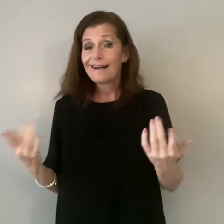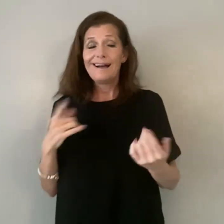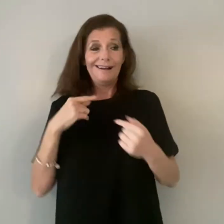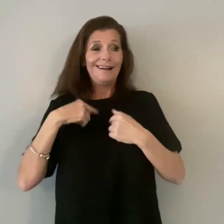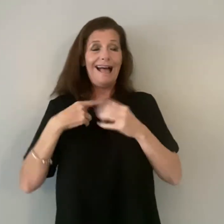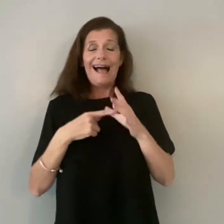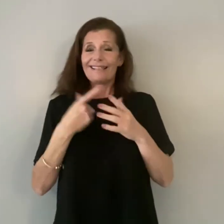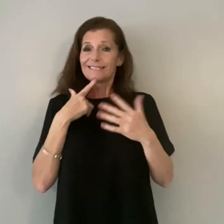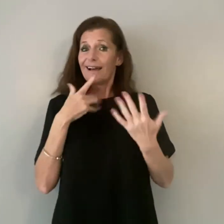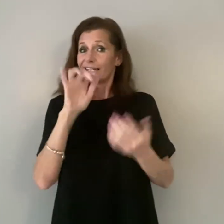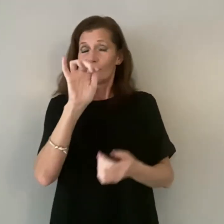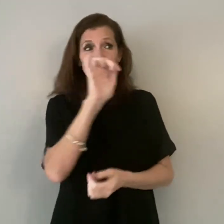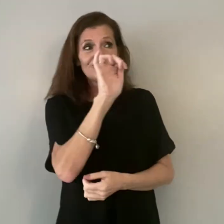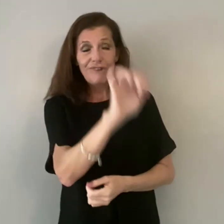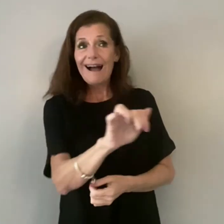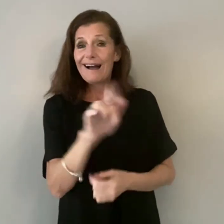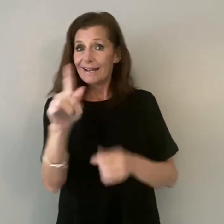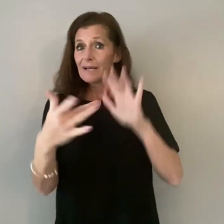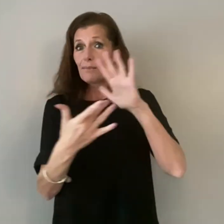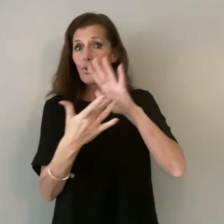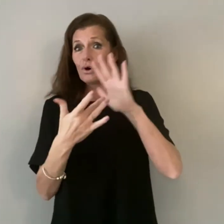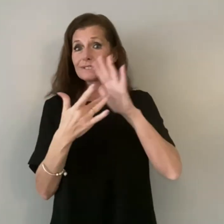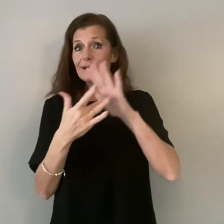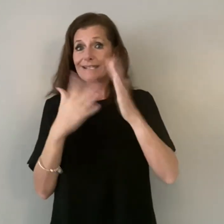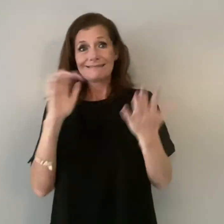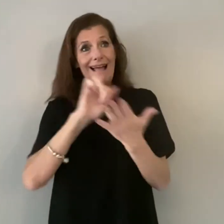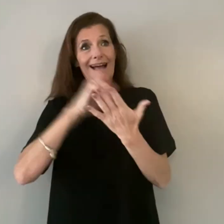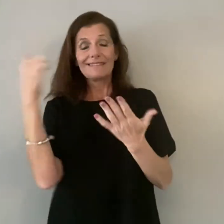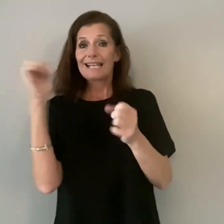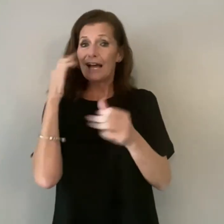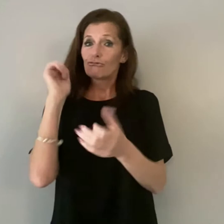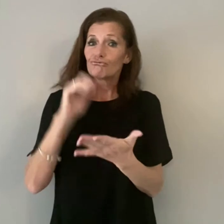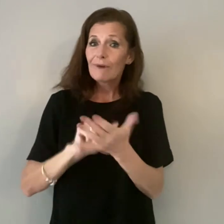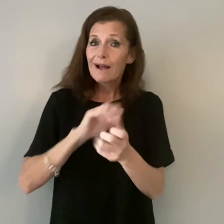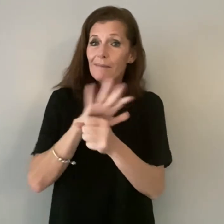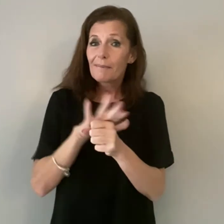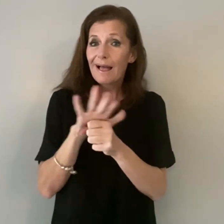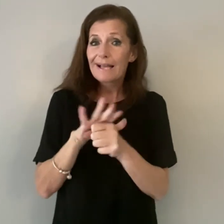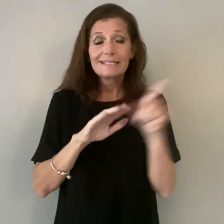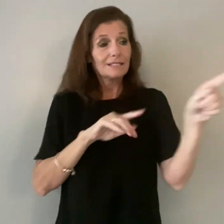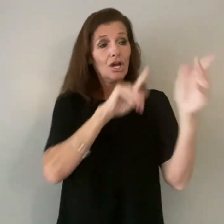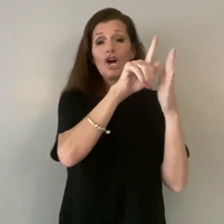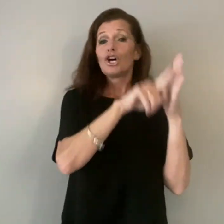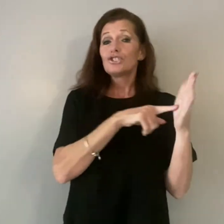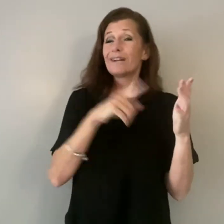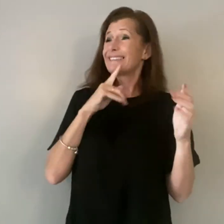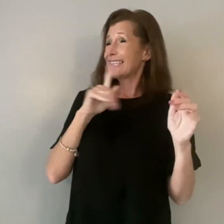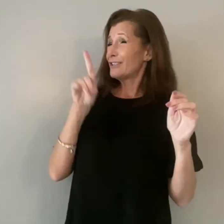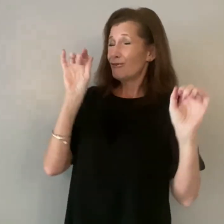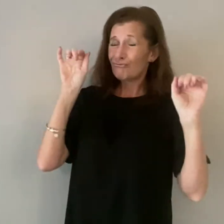Where such a basic thing, isn't it, but really important. Just bigger than what Matt says cause it's entirely right.